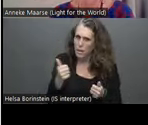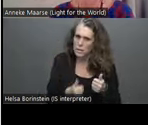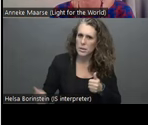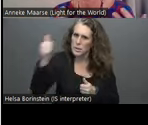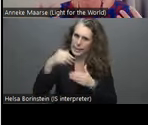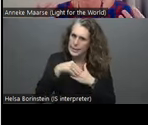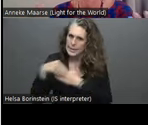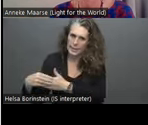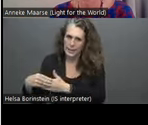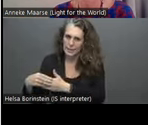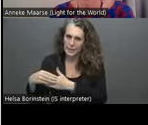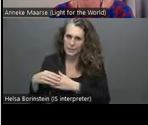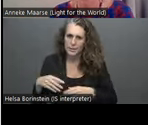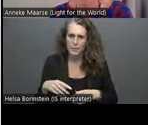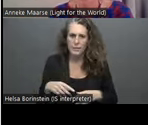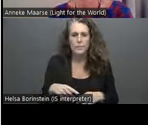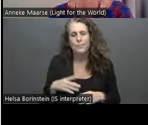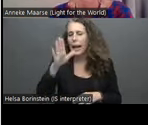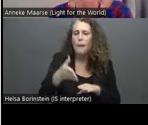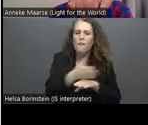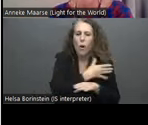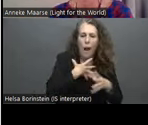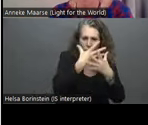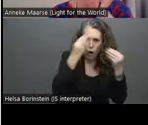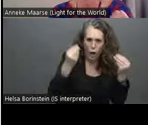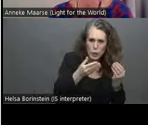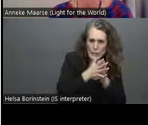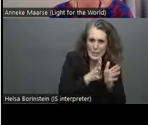when the disability inclusion 15:37:21 facilitators are selected, they're